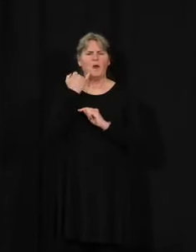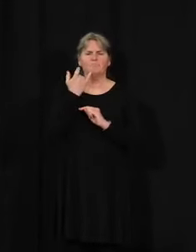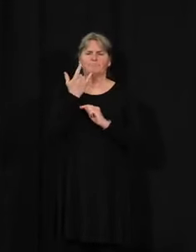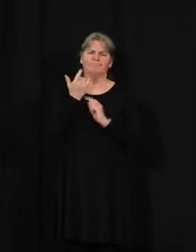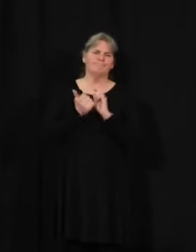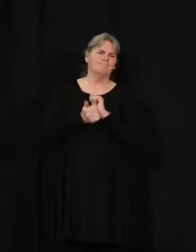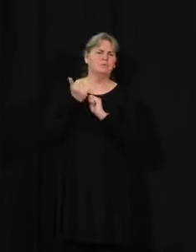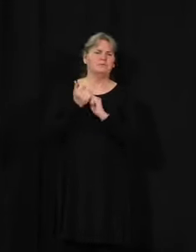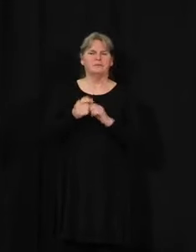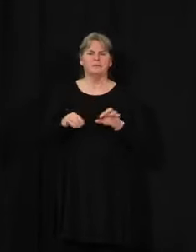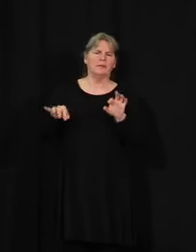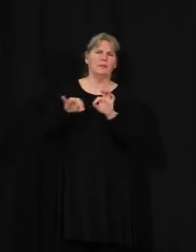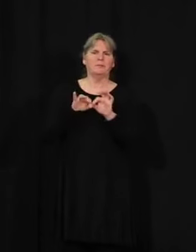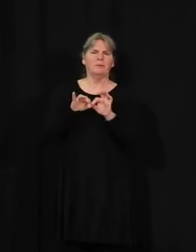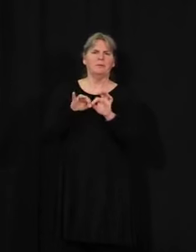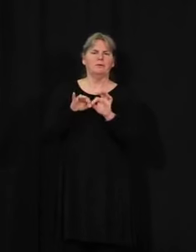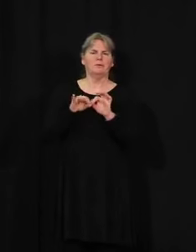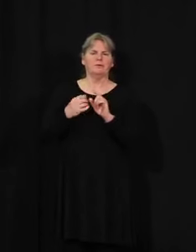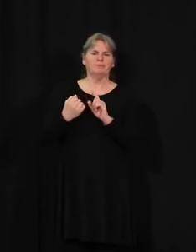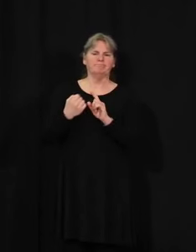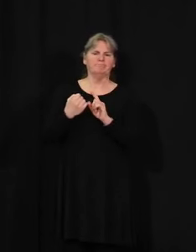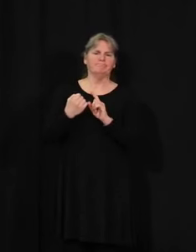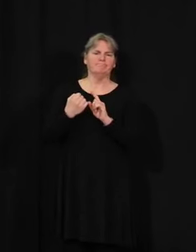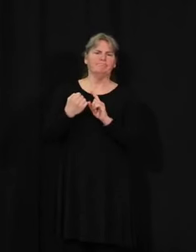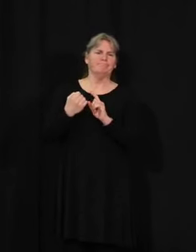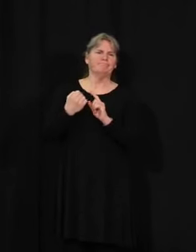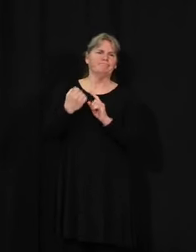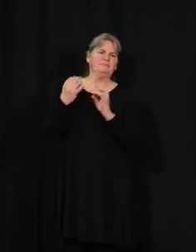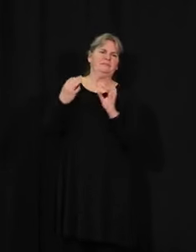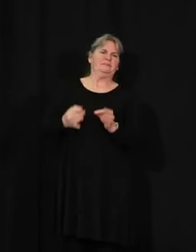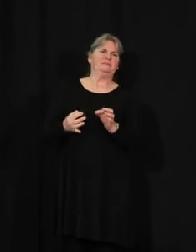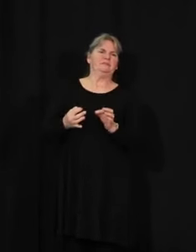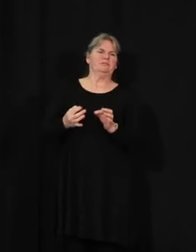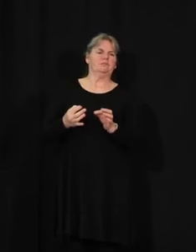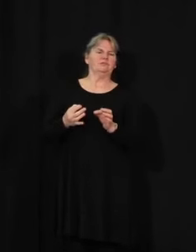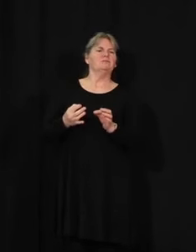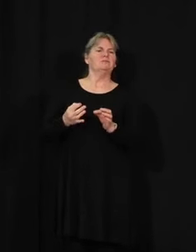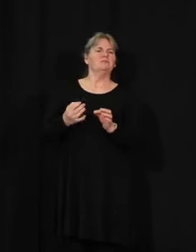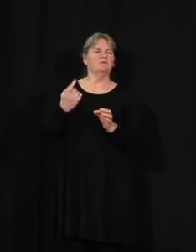what would be the most important factor in making the decision of reopening the economy and